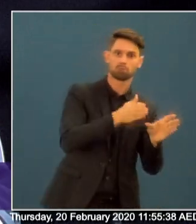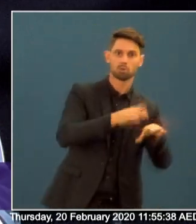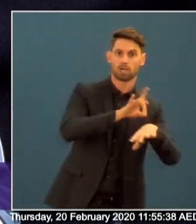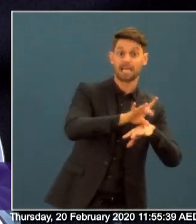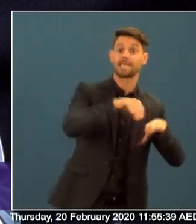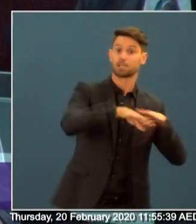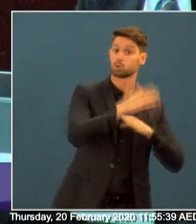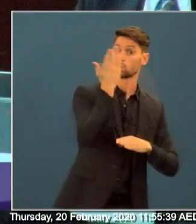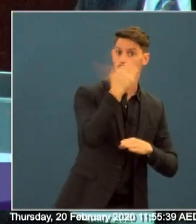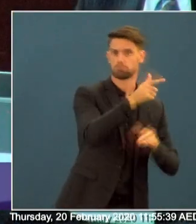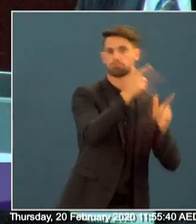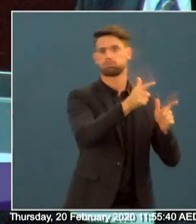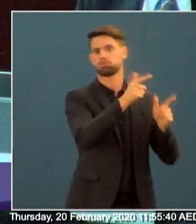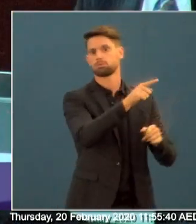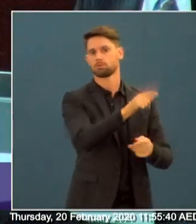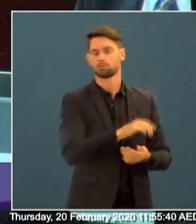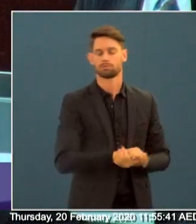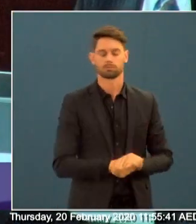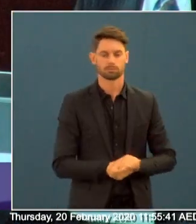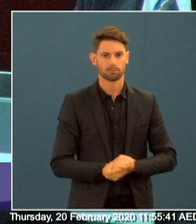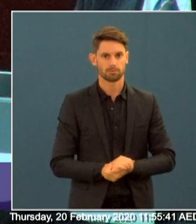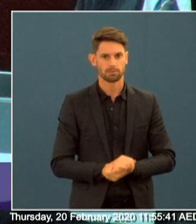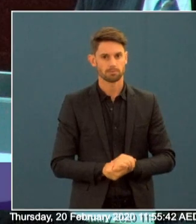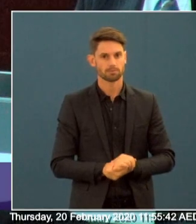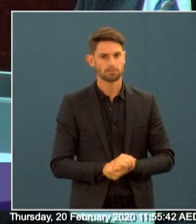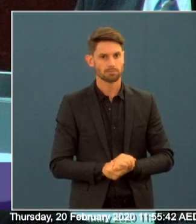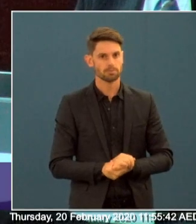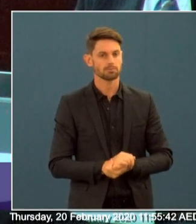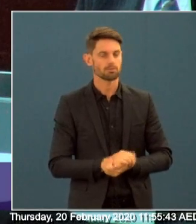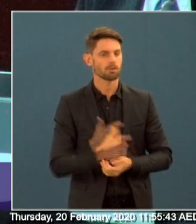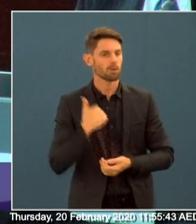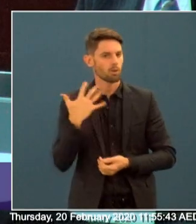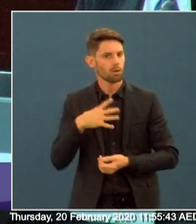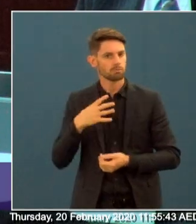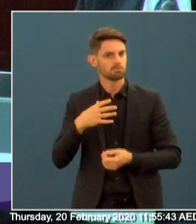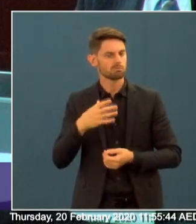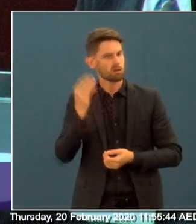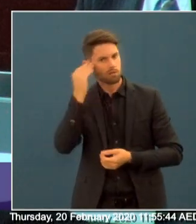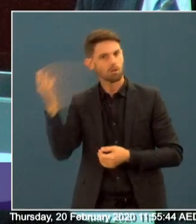Commissioners, I've asked that question now, because, as you are aware, part of the work of the Royal Commission